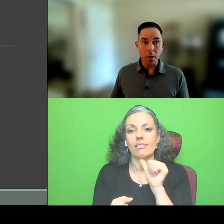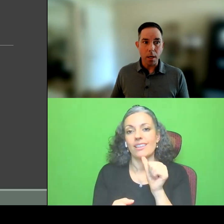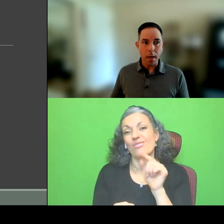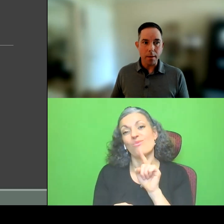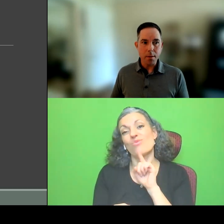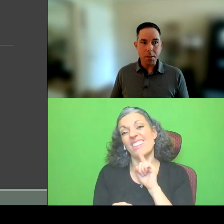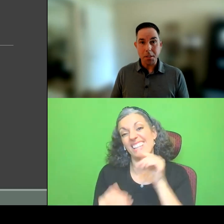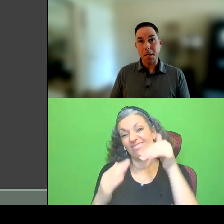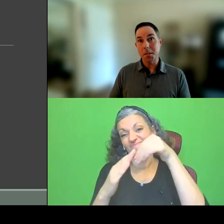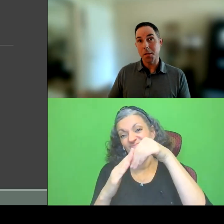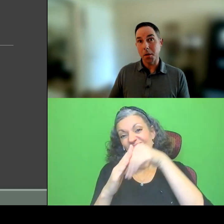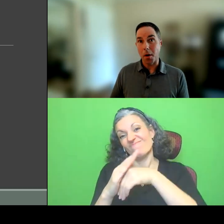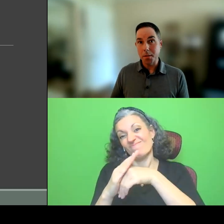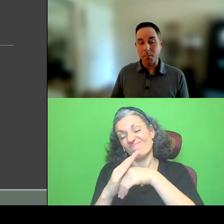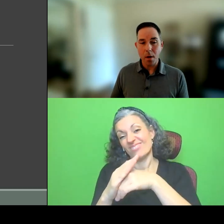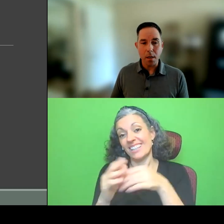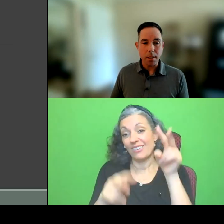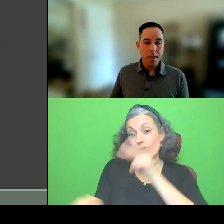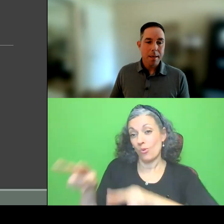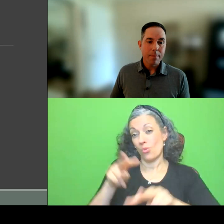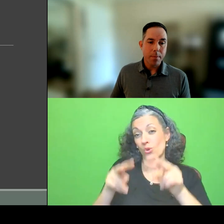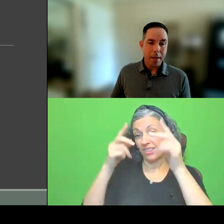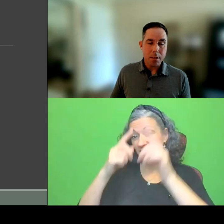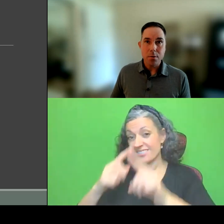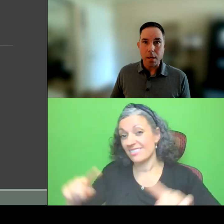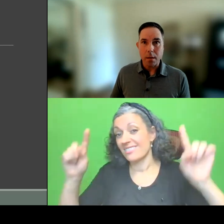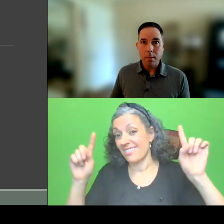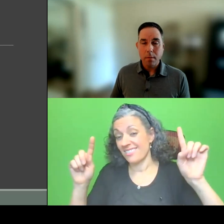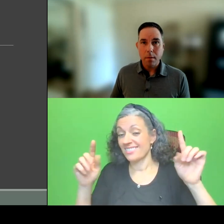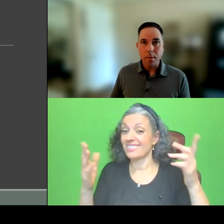And if you're looking at success across the product, that gets tricky.